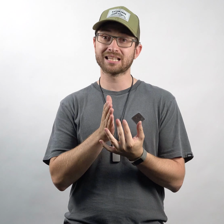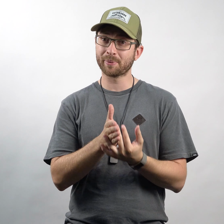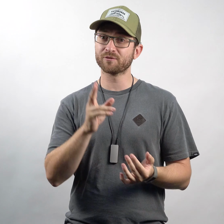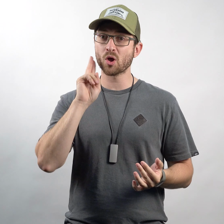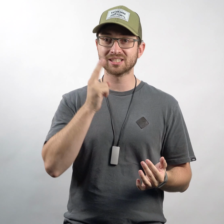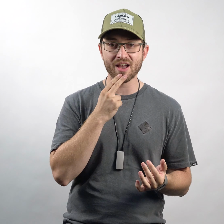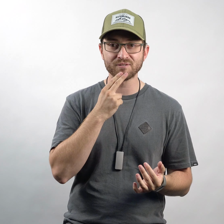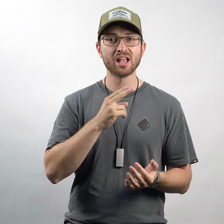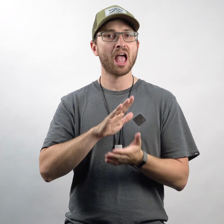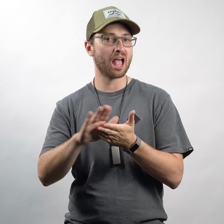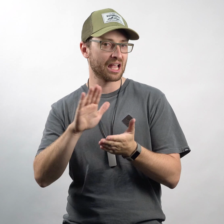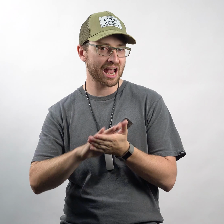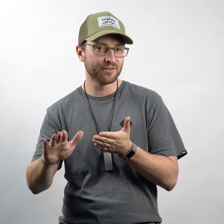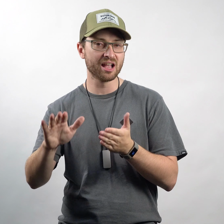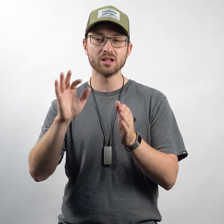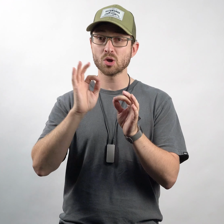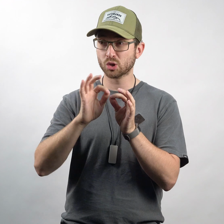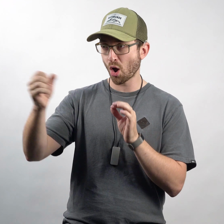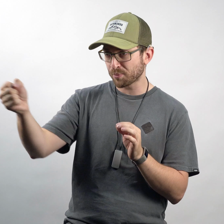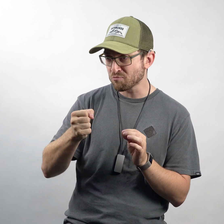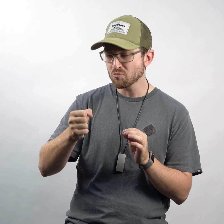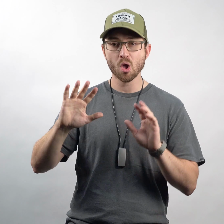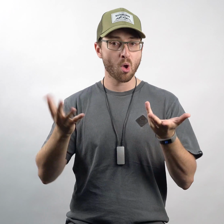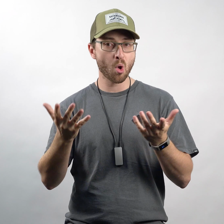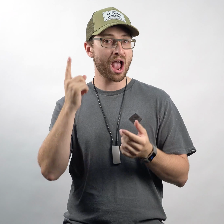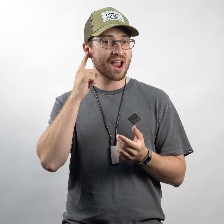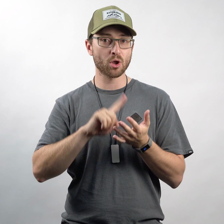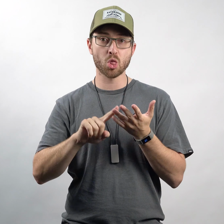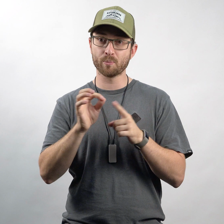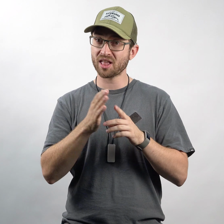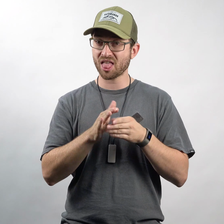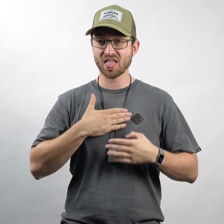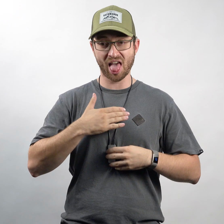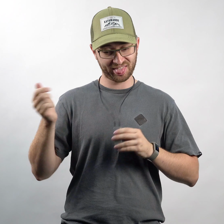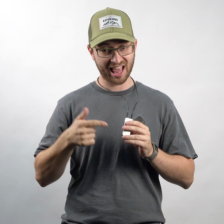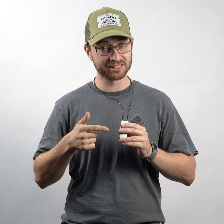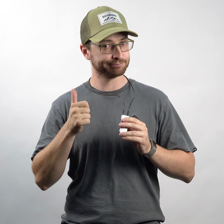There will be access for deaf and hard of hearing with interpreters and hearing loops, like this one!